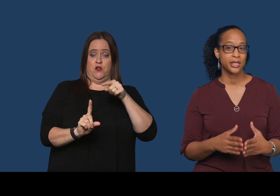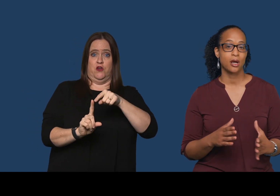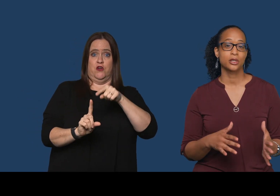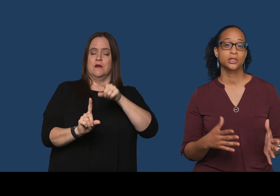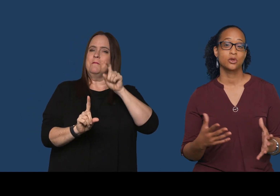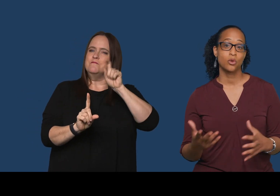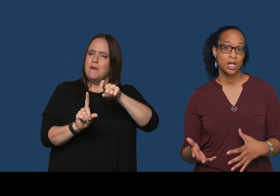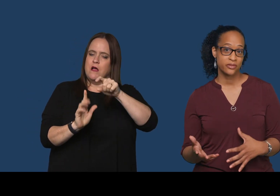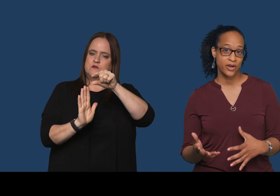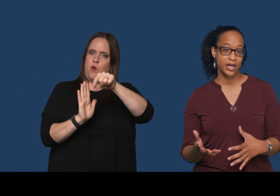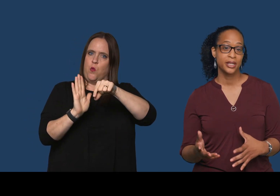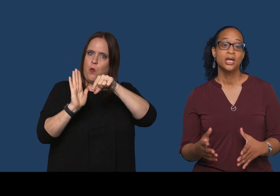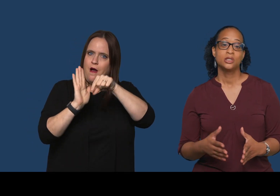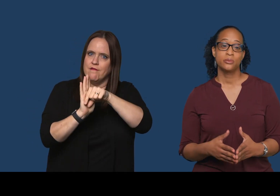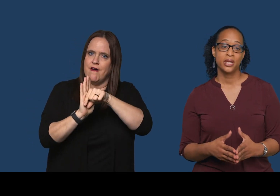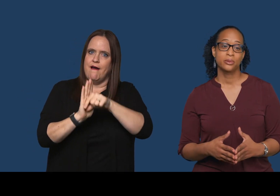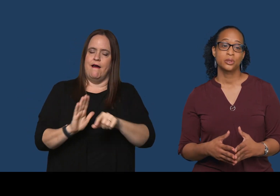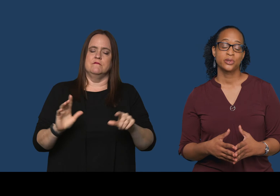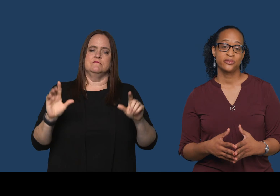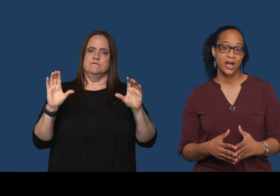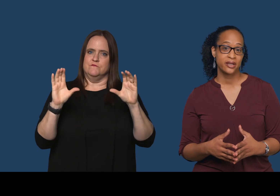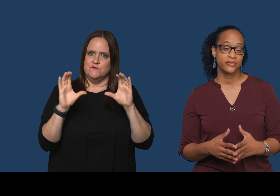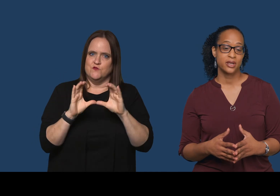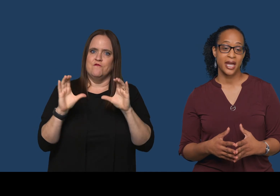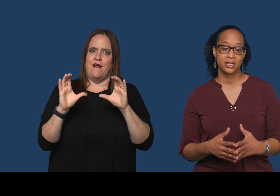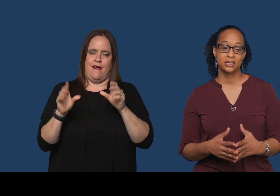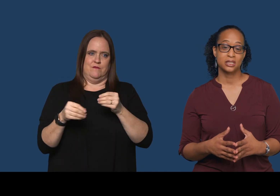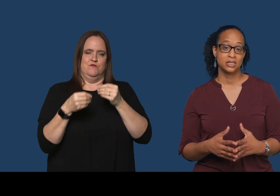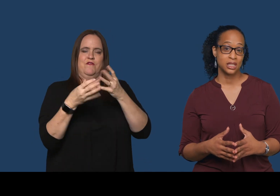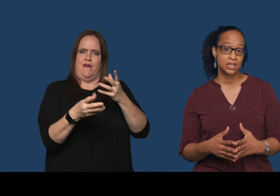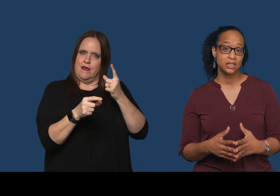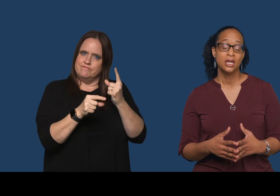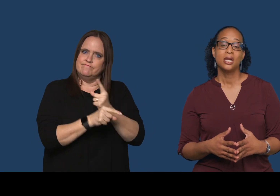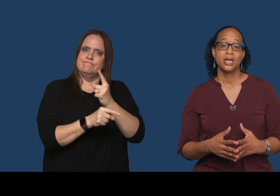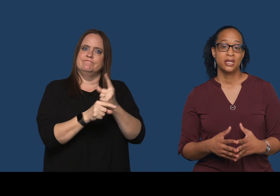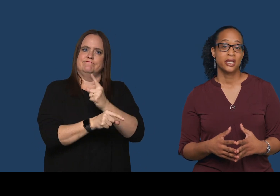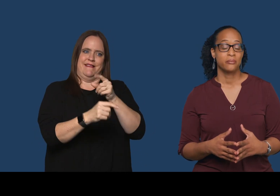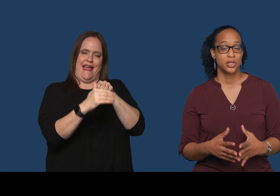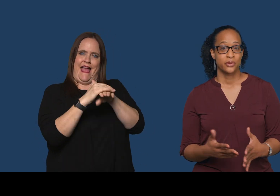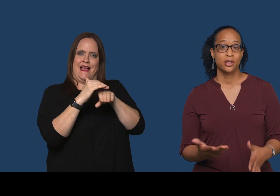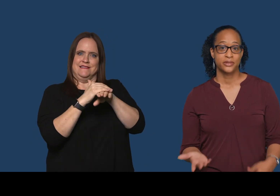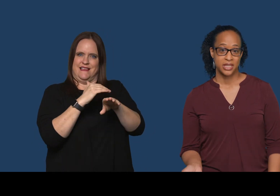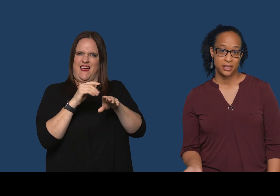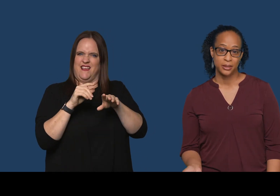and also qualified to be able to provide the access needed in a mental health setting.